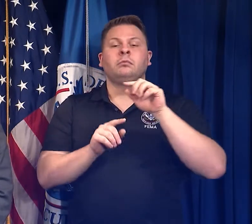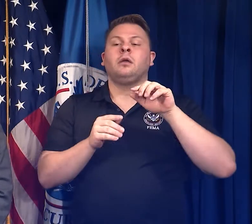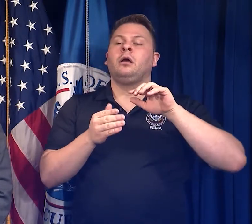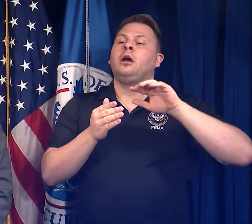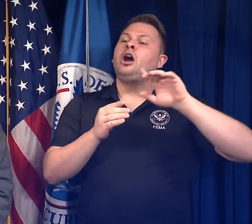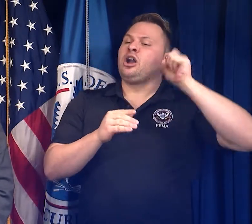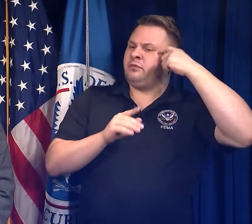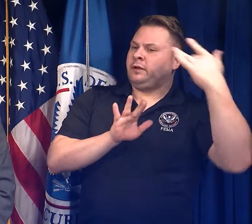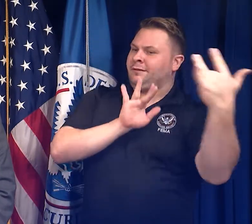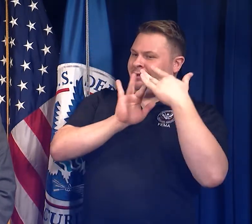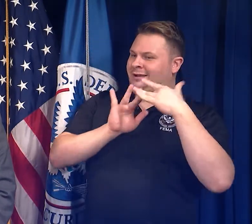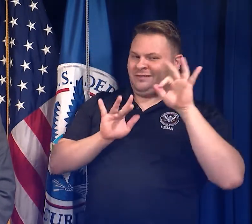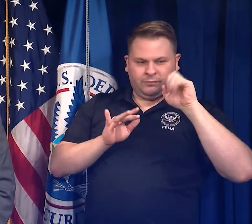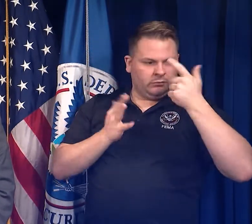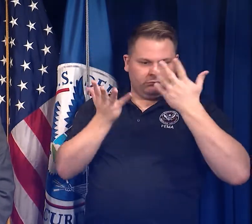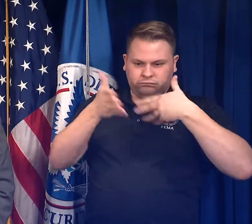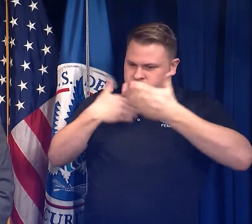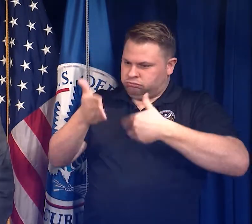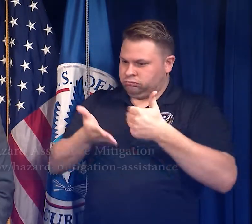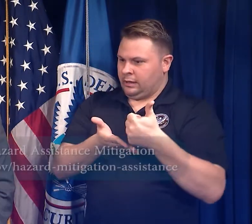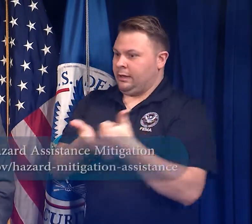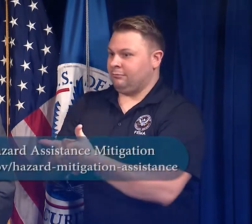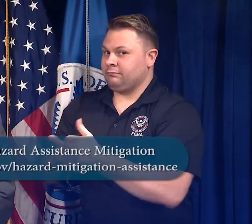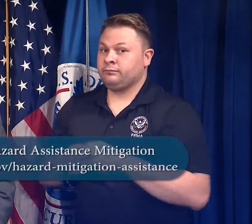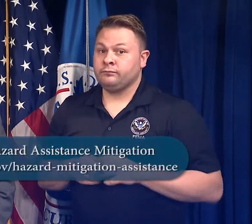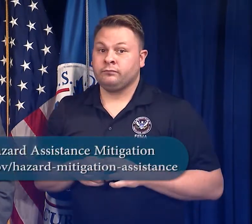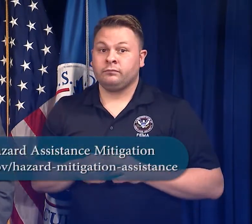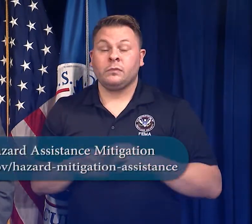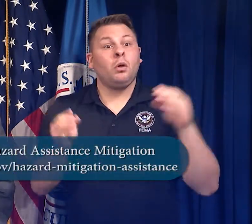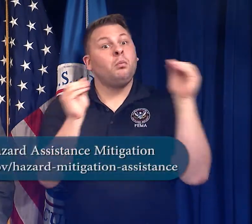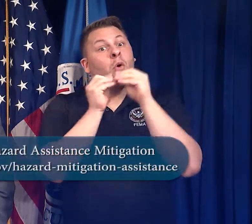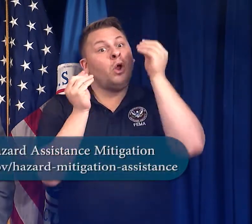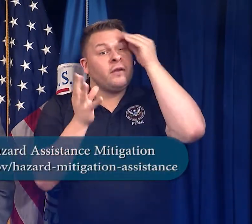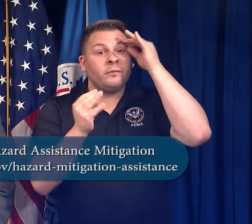For more information about FEMA’s Hazard Mitigation Assistance programs,